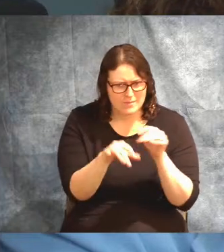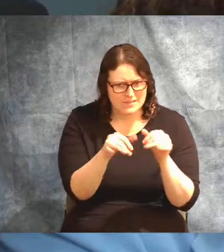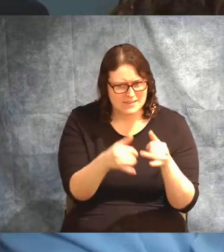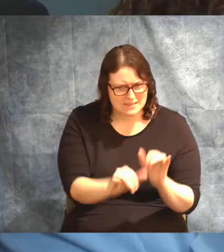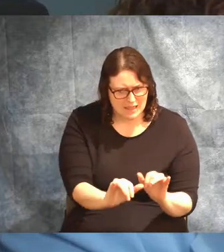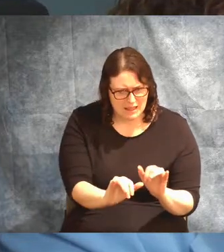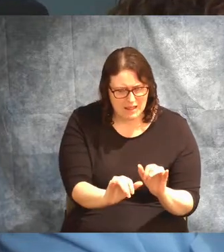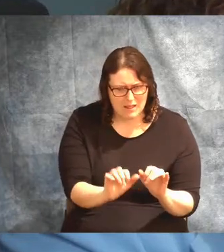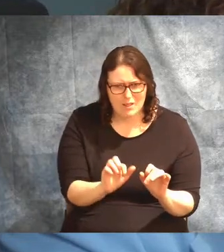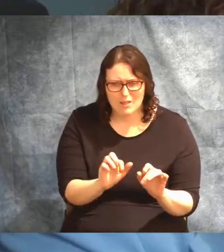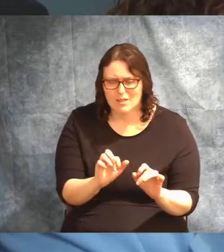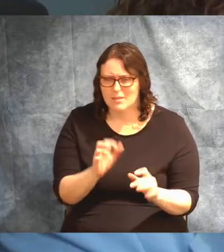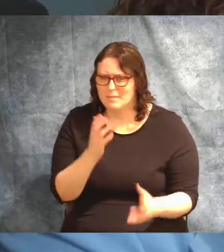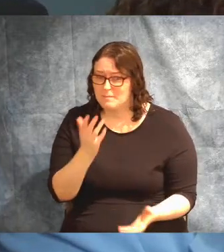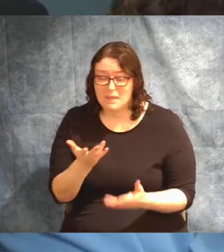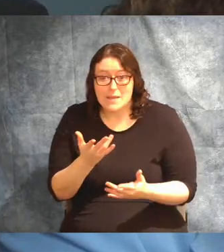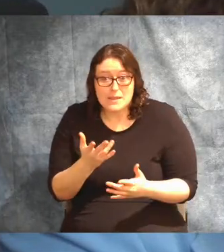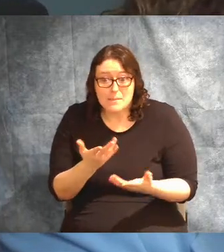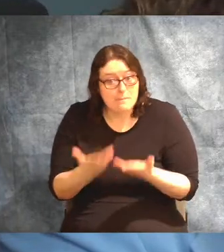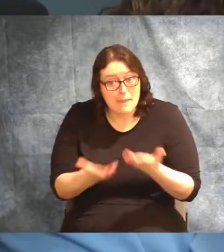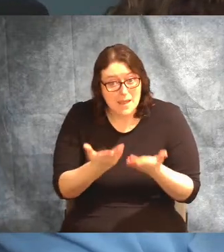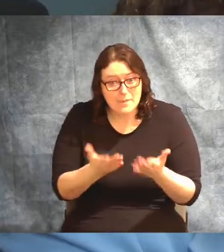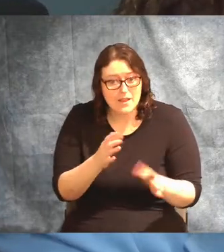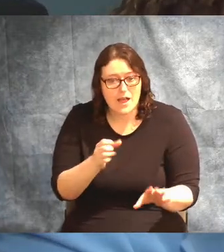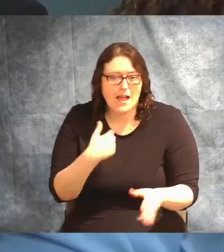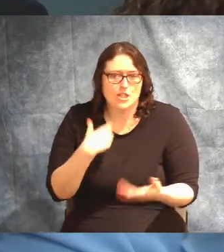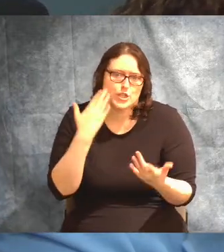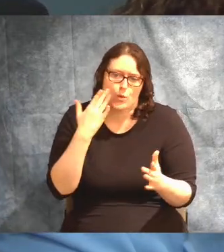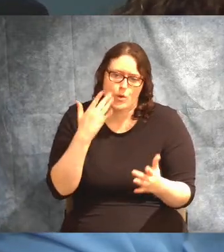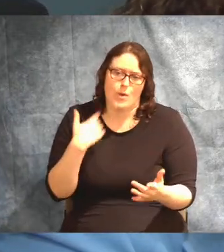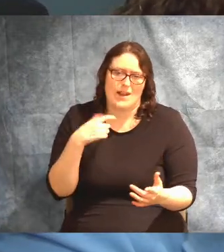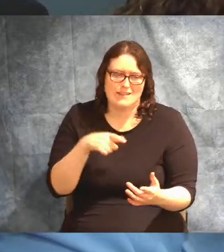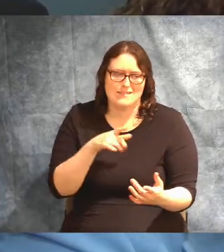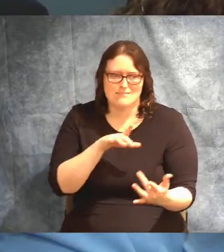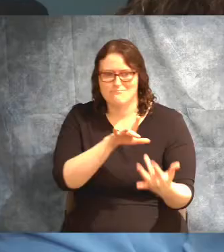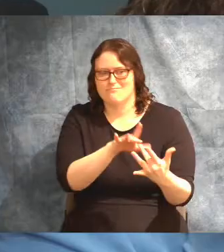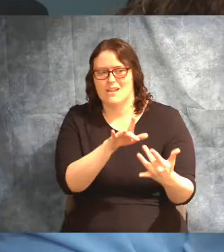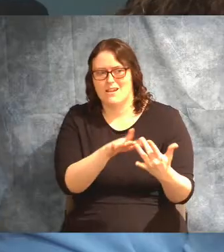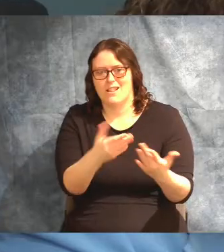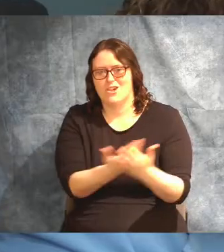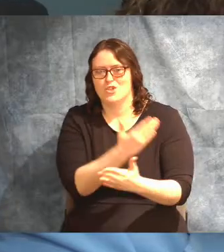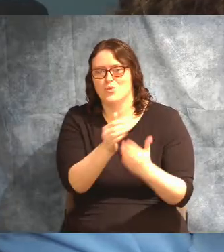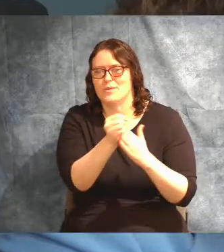originally. And maybe it is, but I need to hear it from the new leadership. So,